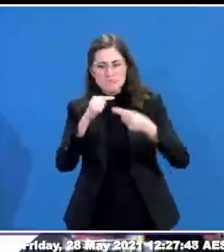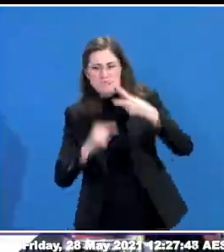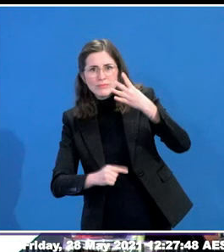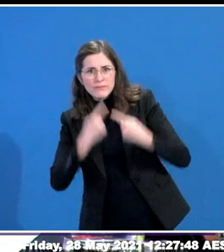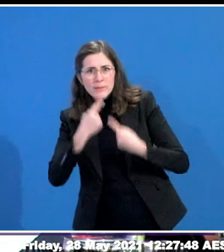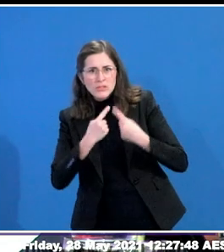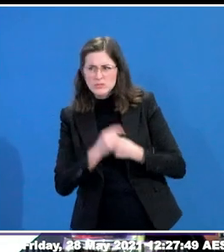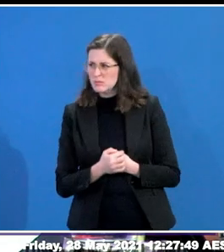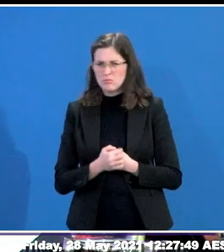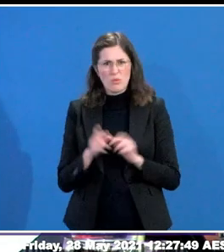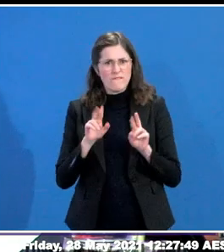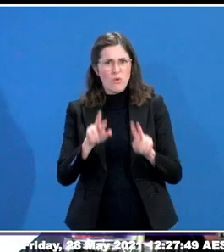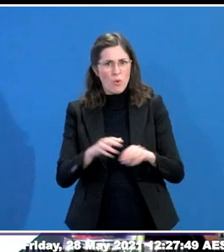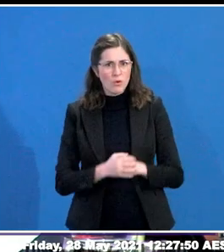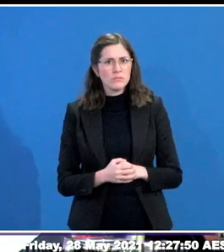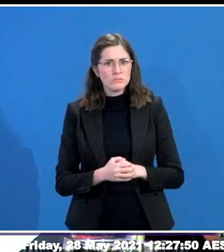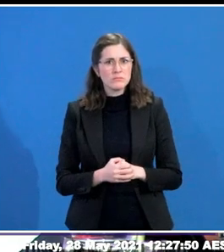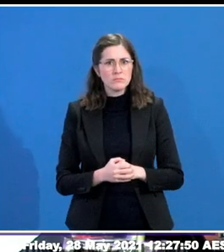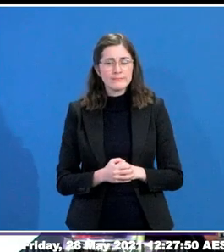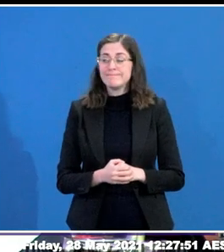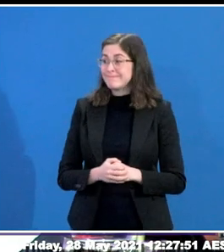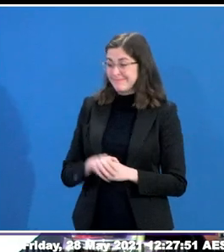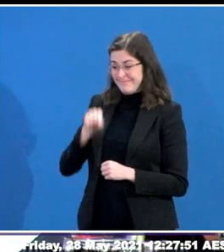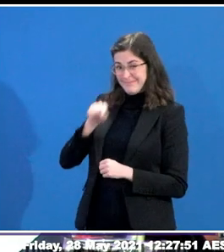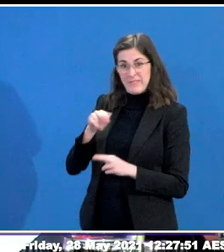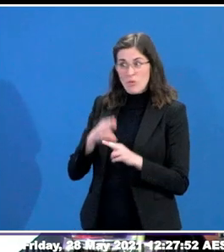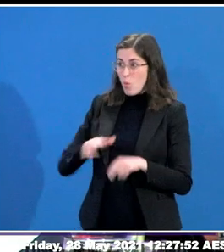That is designed for all staff in our shared living.